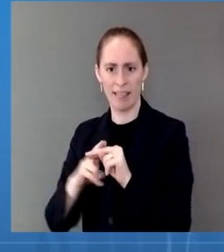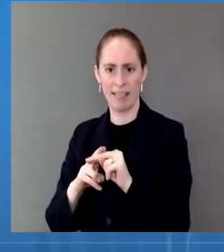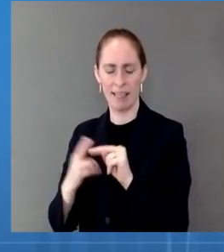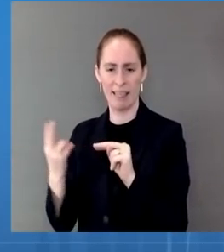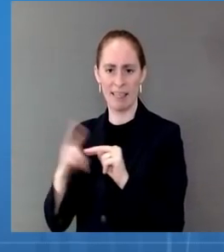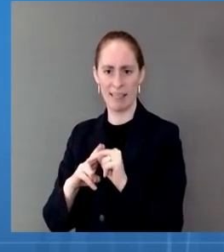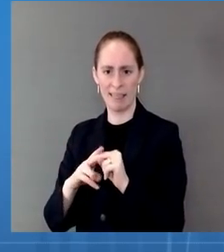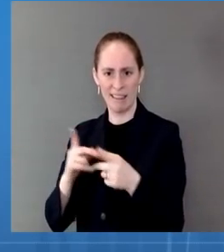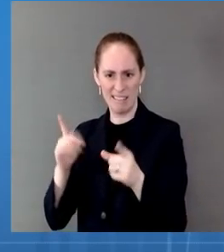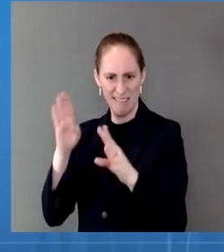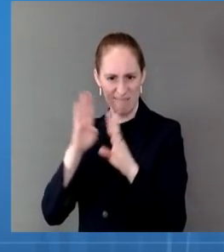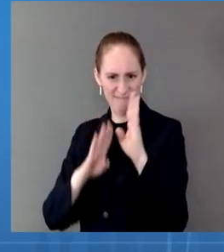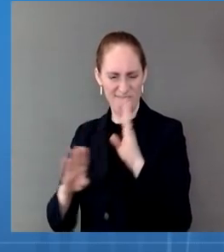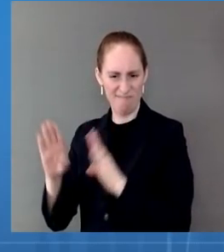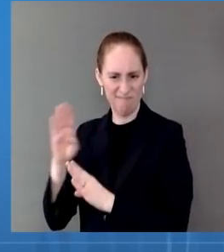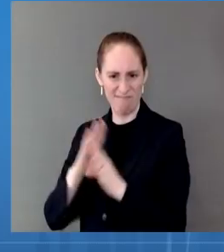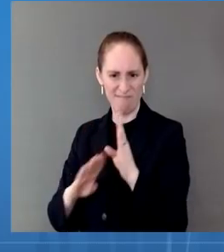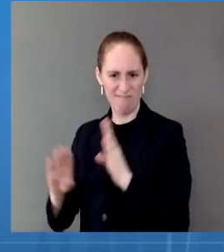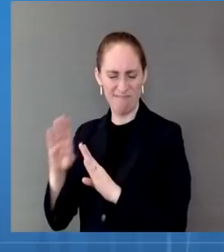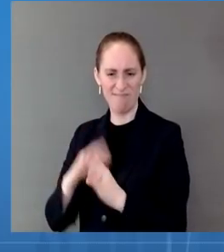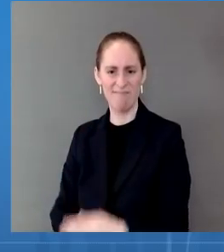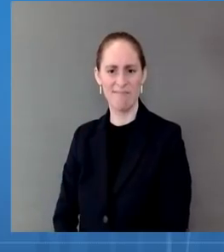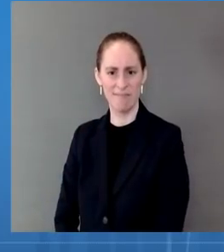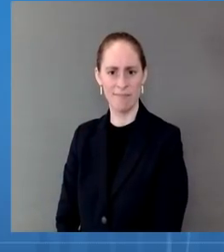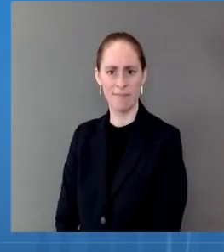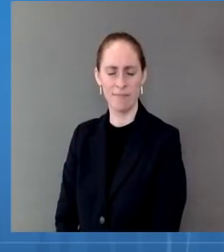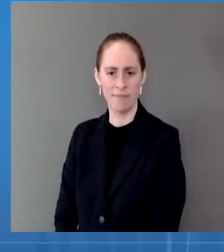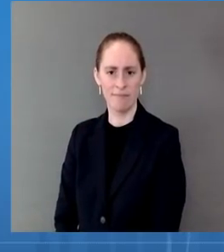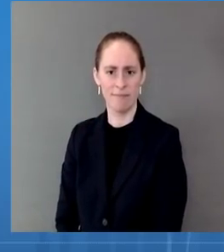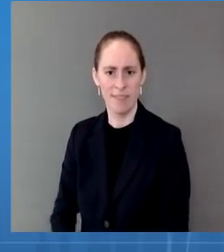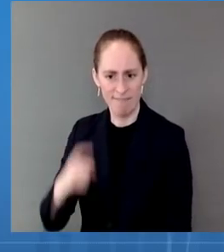How are you feeling? Is there -- is the doom not there?